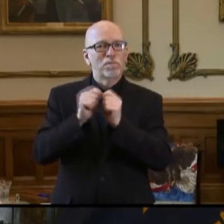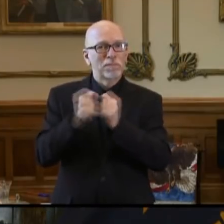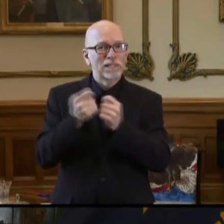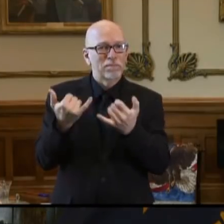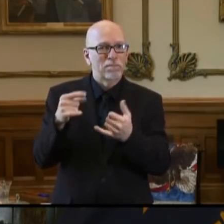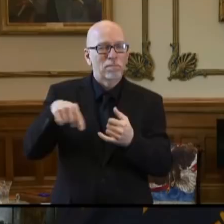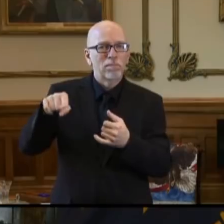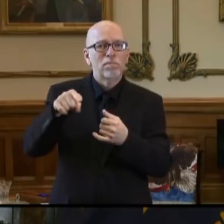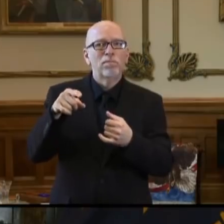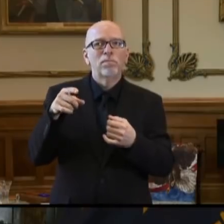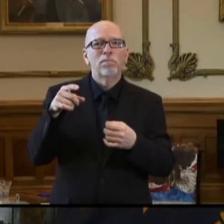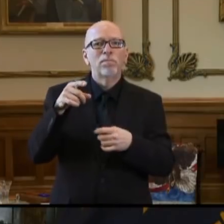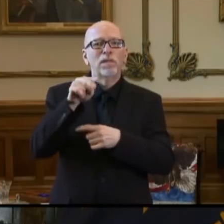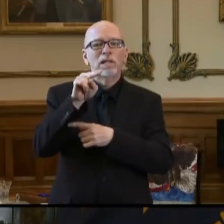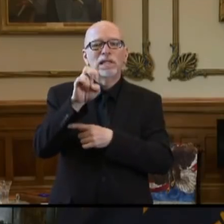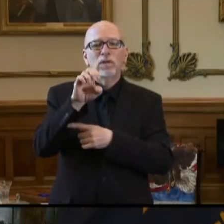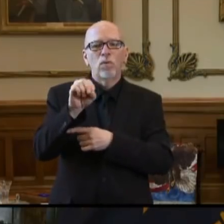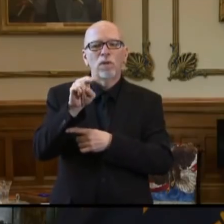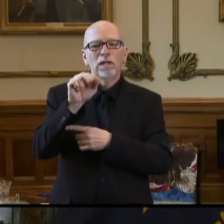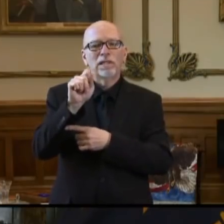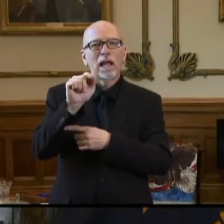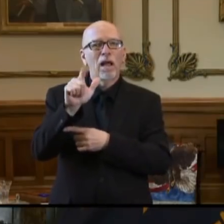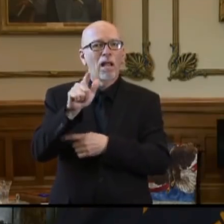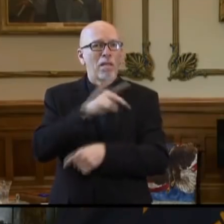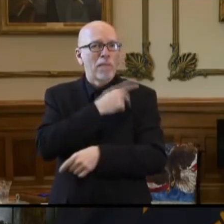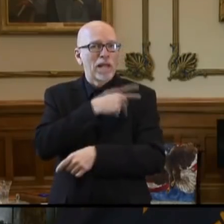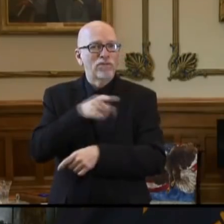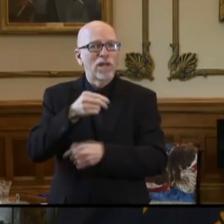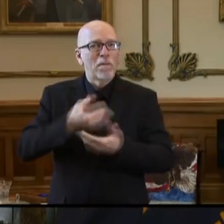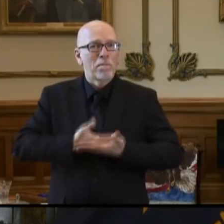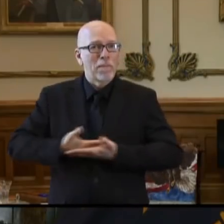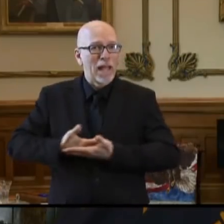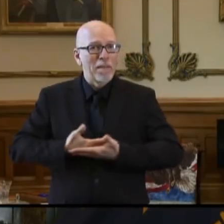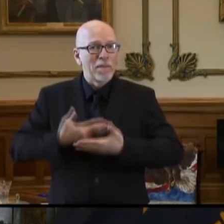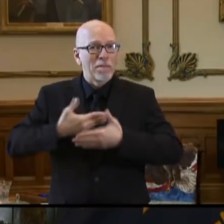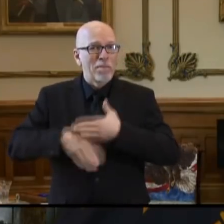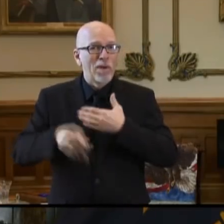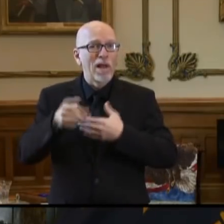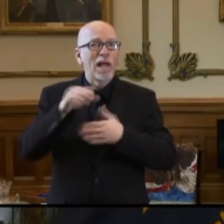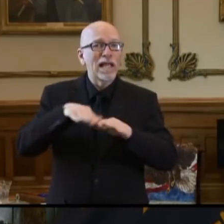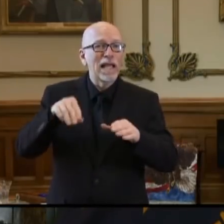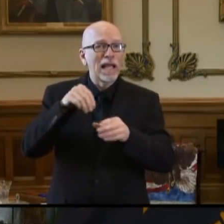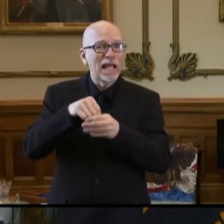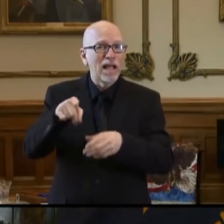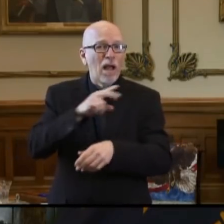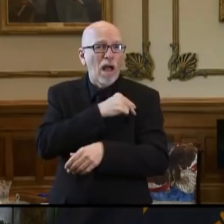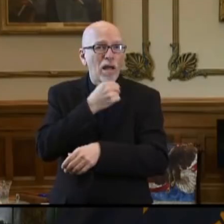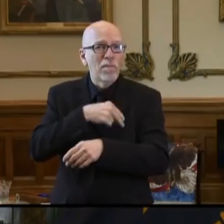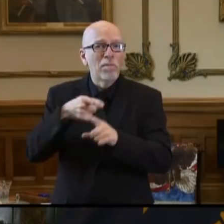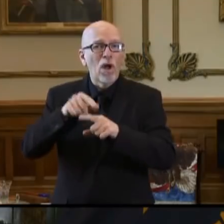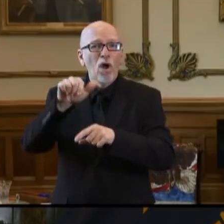AREA. WE HAVE WORKED HARD WITH THE RALLY LEADERSHIP TEAM. THEY HAVE MOVED NEONATAL PATIENTS